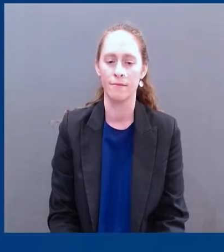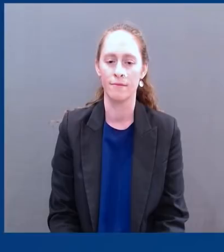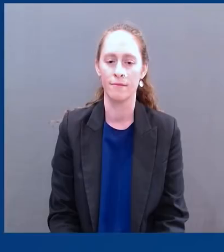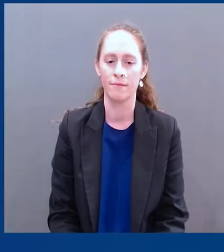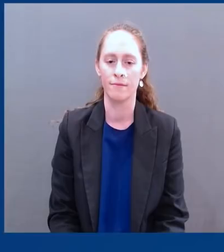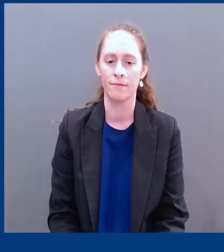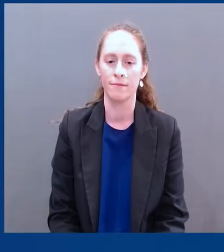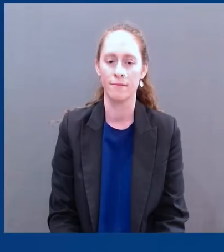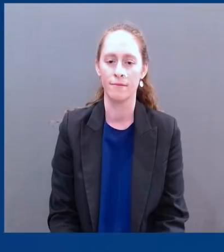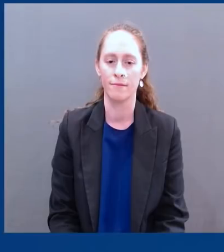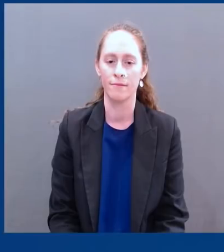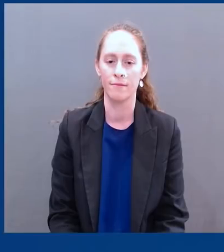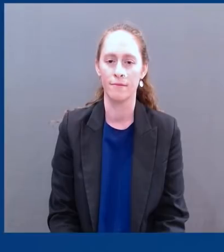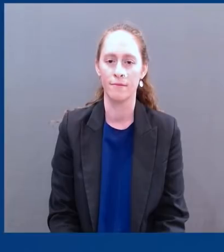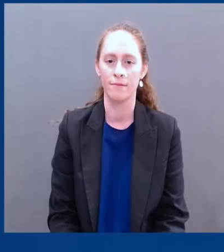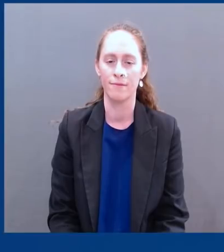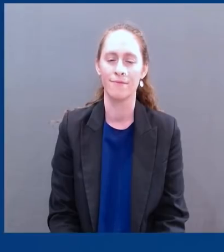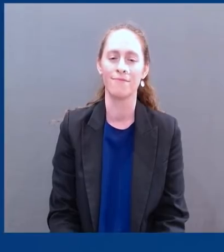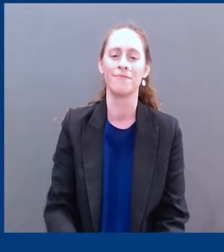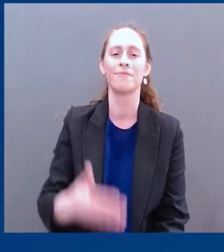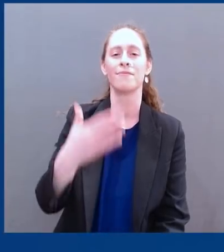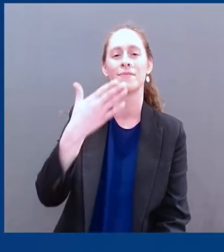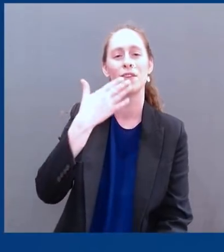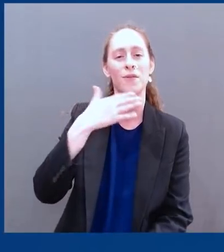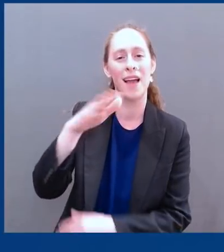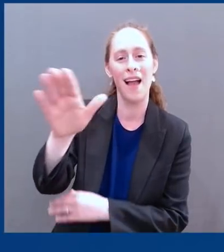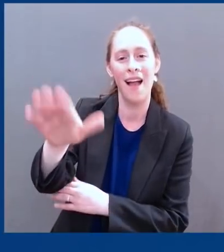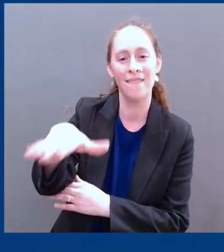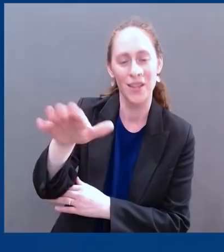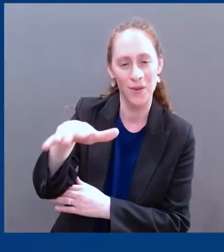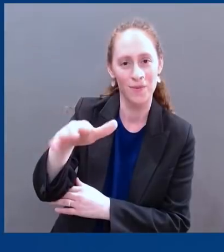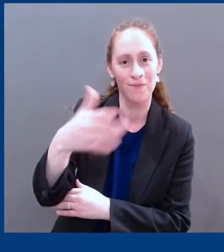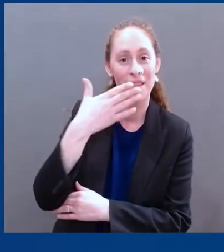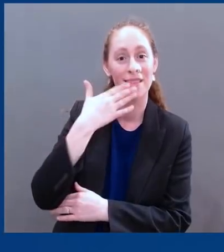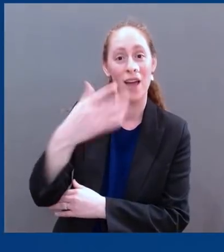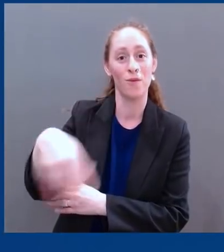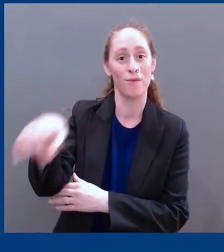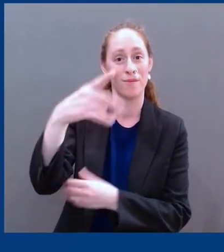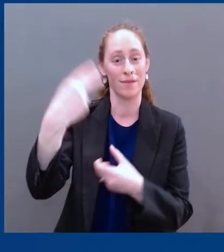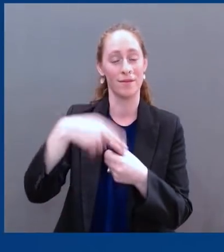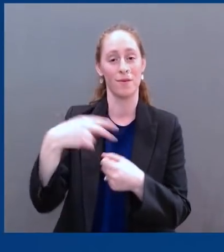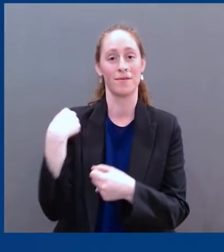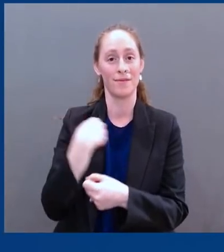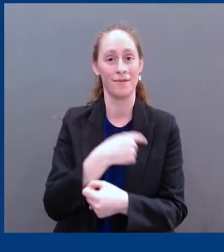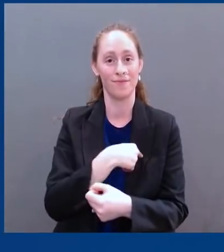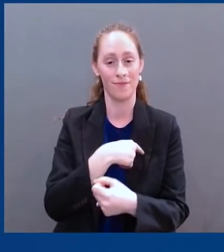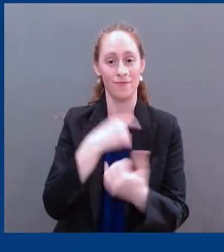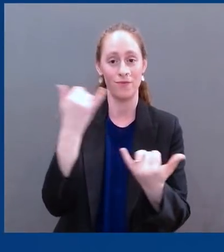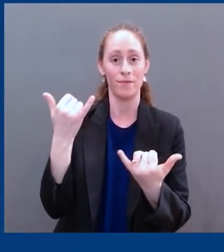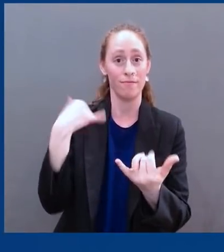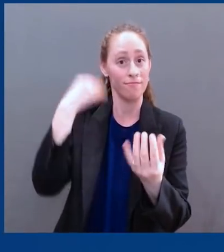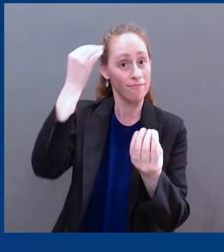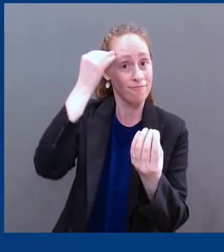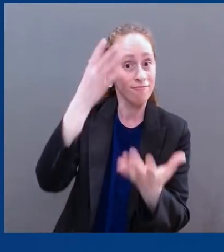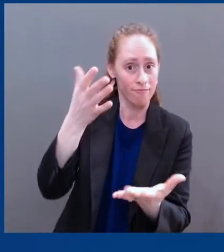Mr. Zients: Good afternoon. And thanks for joining us. Today, Dr. Walensky will share the latest on the state of the pandemic and the BA.2 variant,